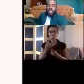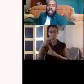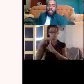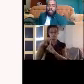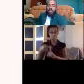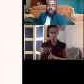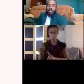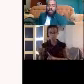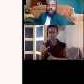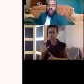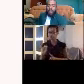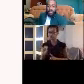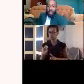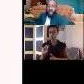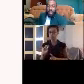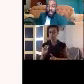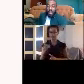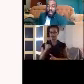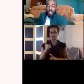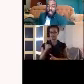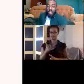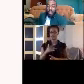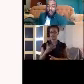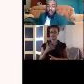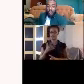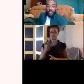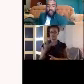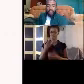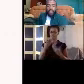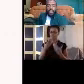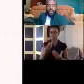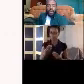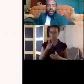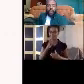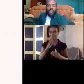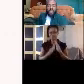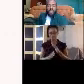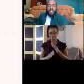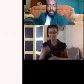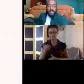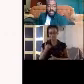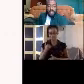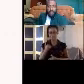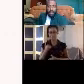sort of the gratitude and humility required. I think it's different between self-care and